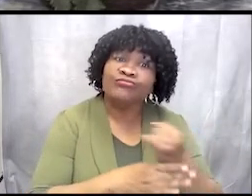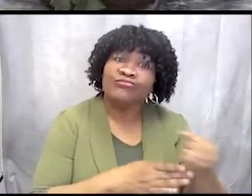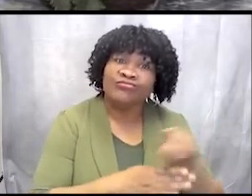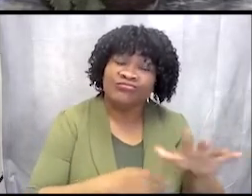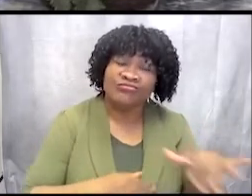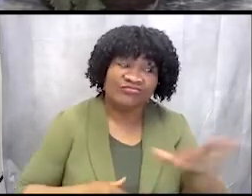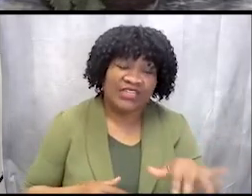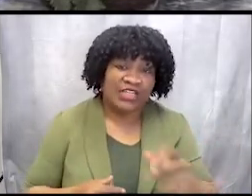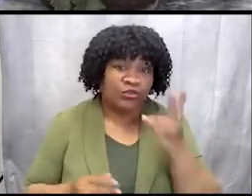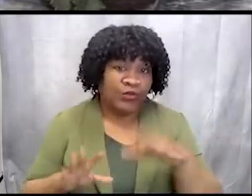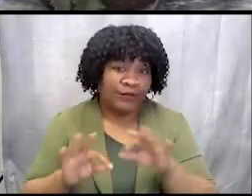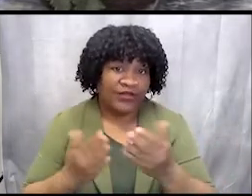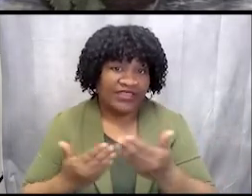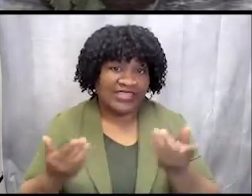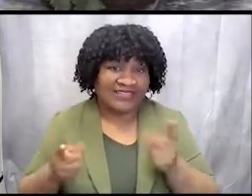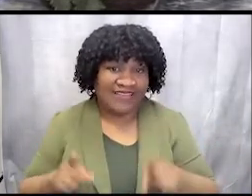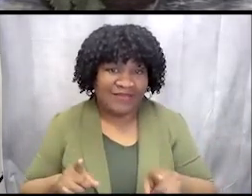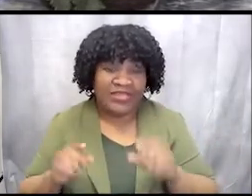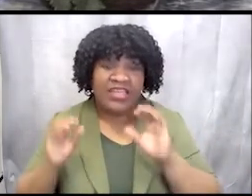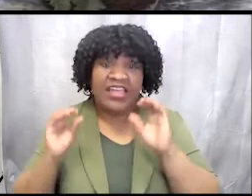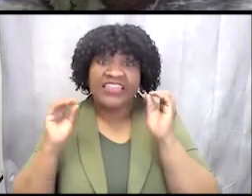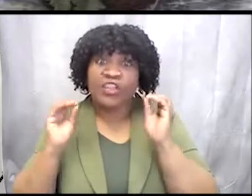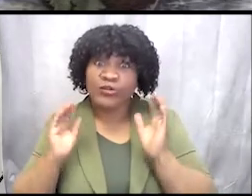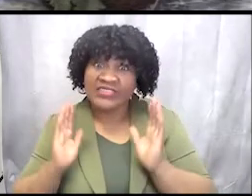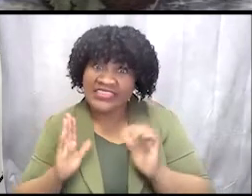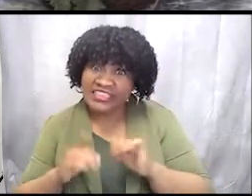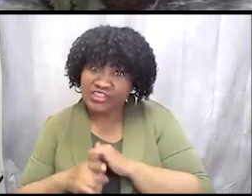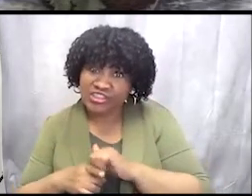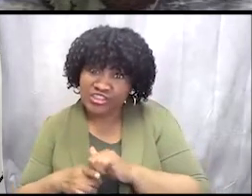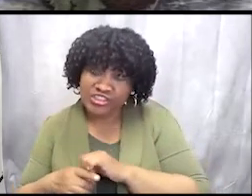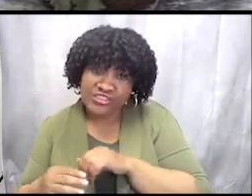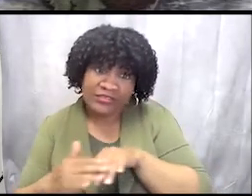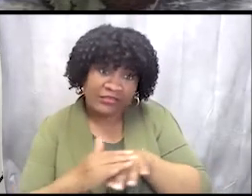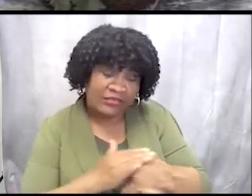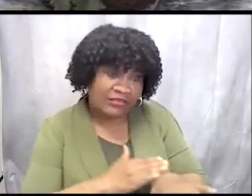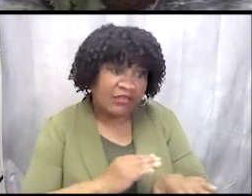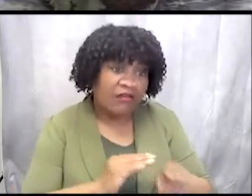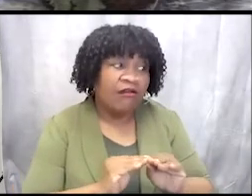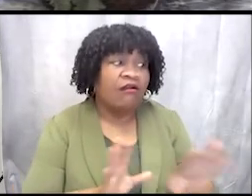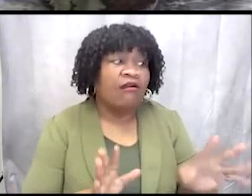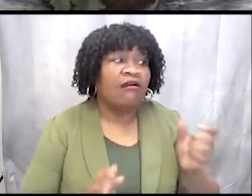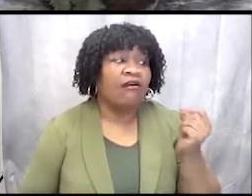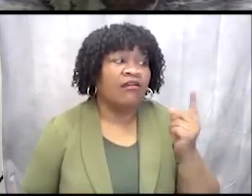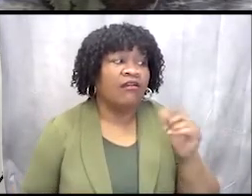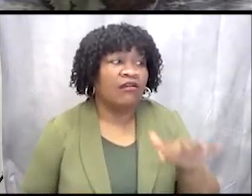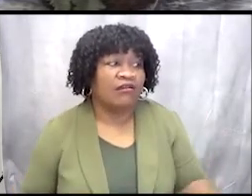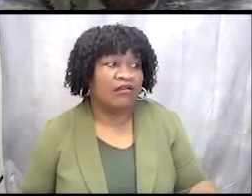And that does a couple of things. It helps the practitioner understand the values